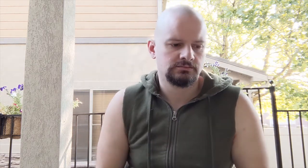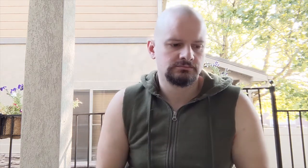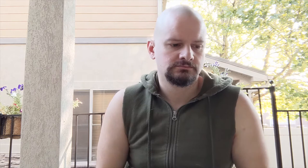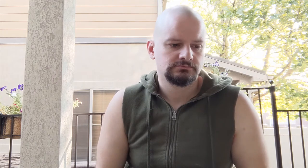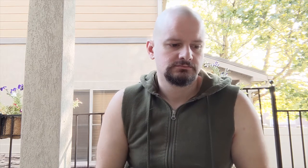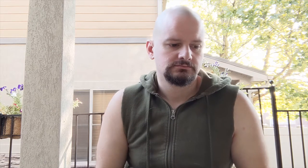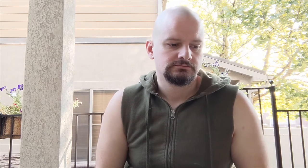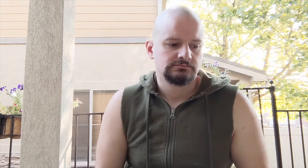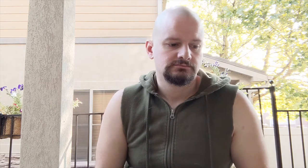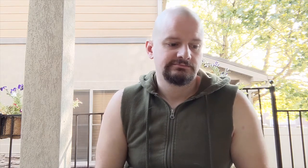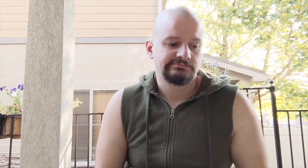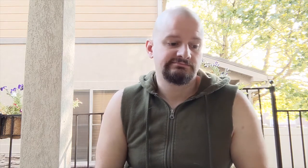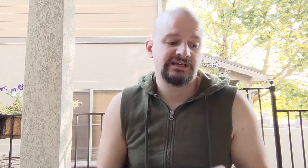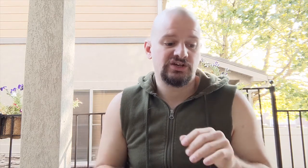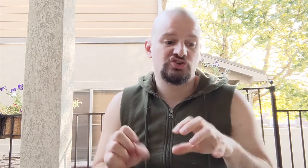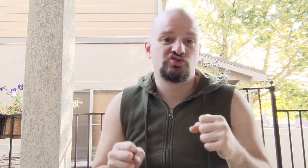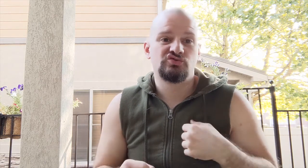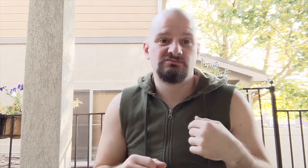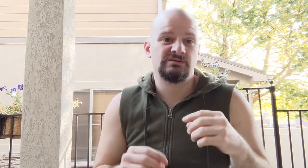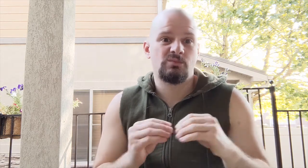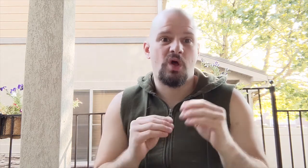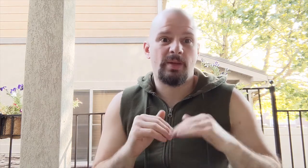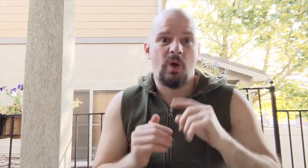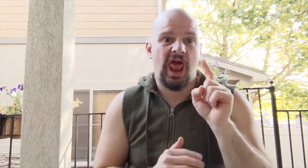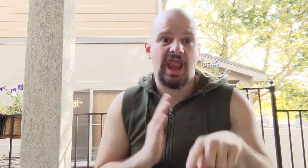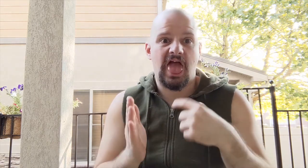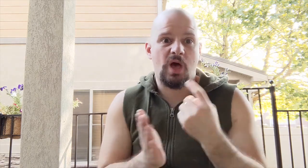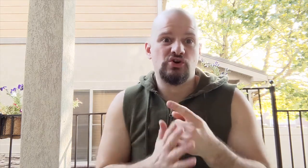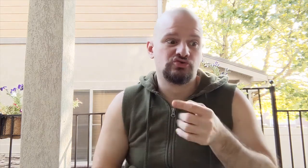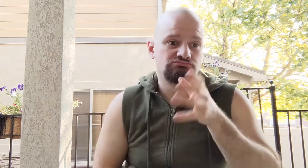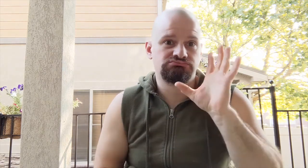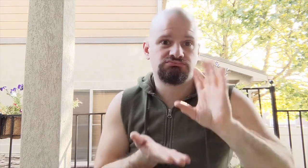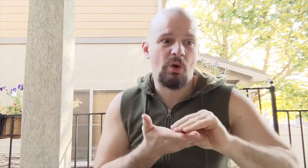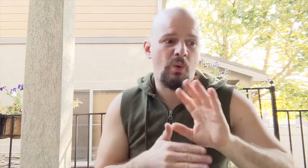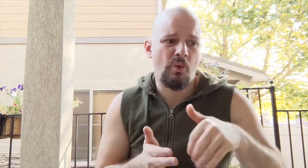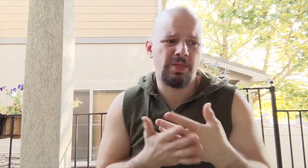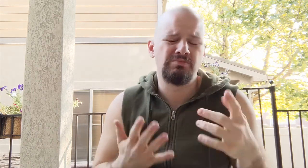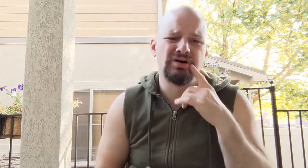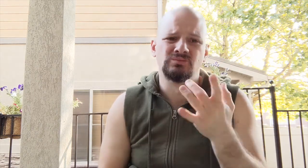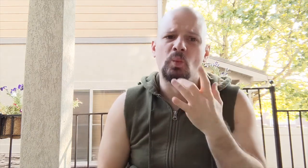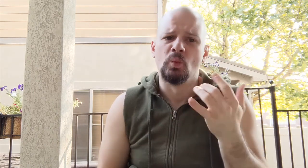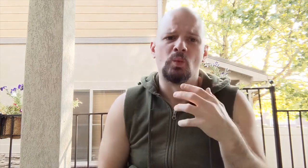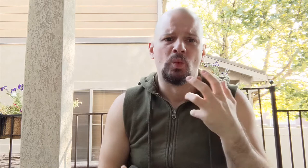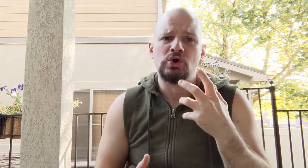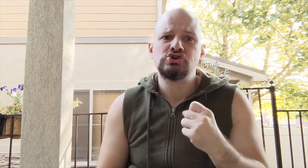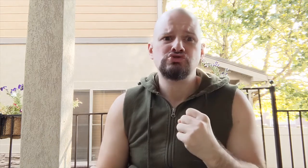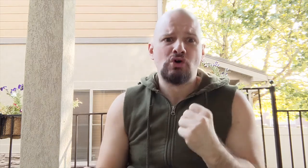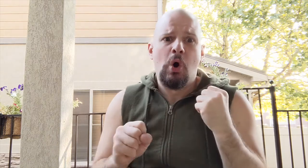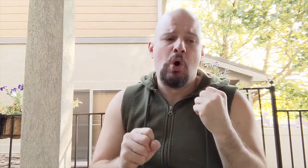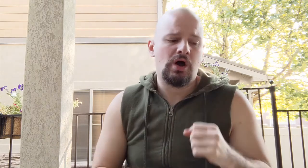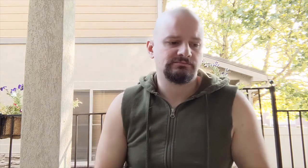It took me an hour to finish up because of the strong taste.